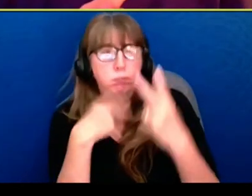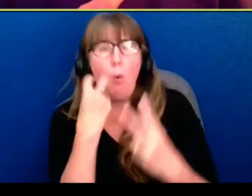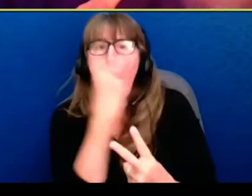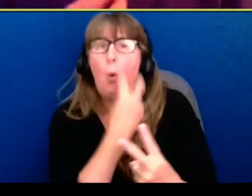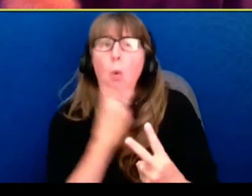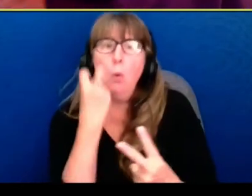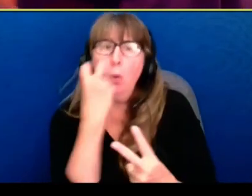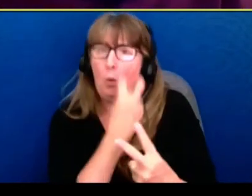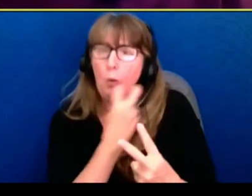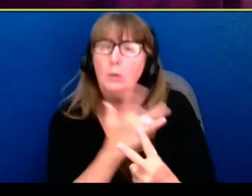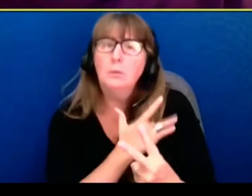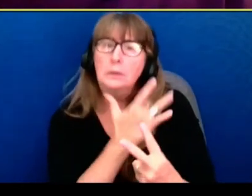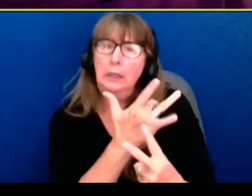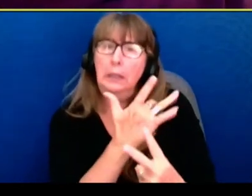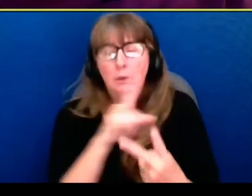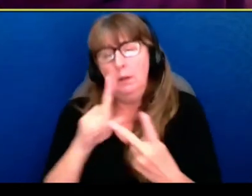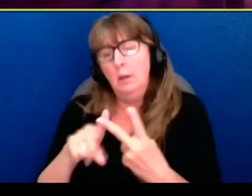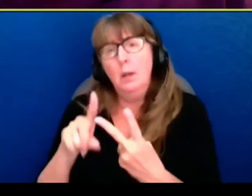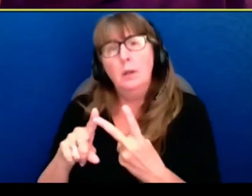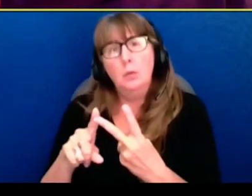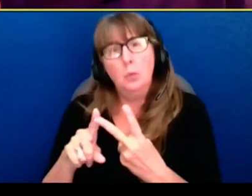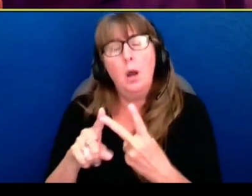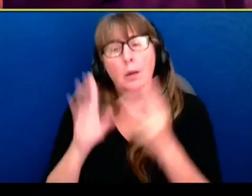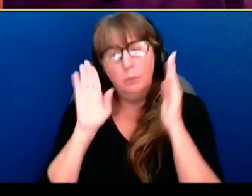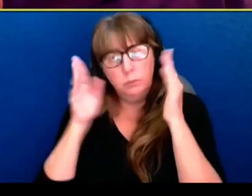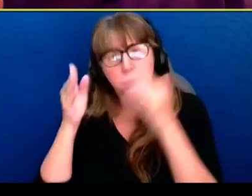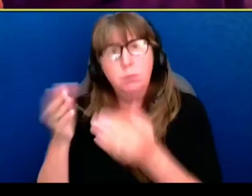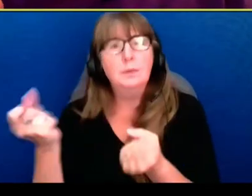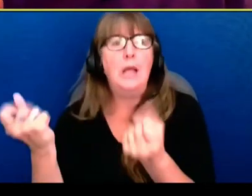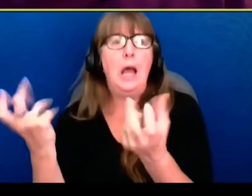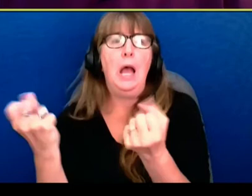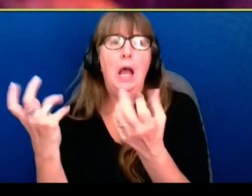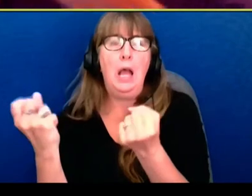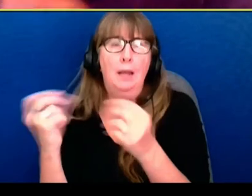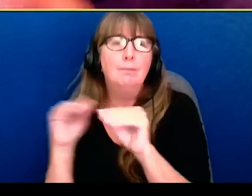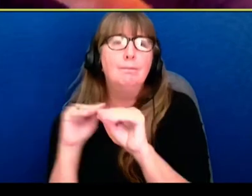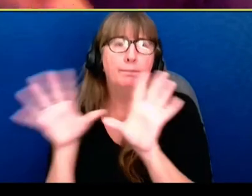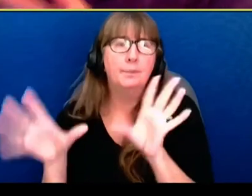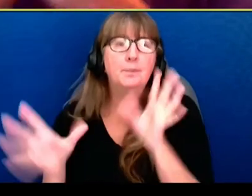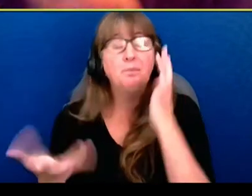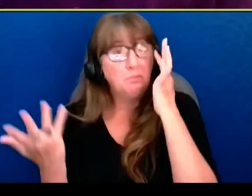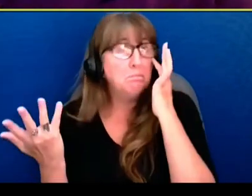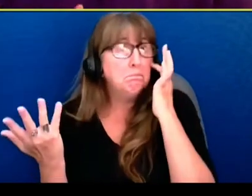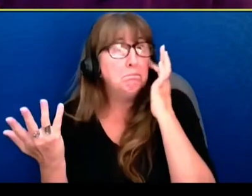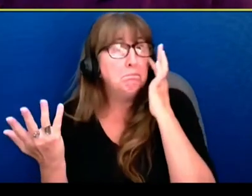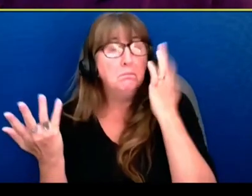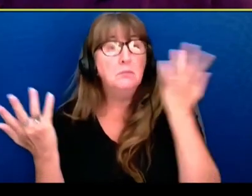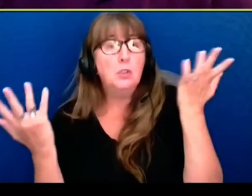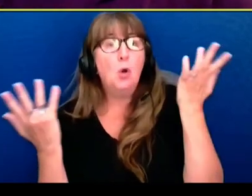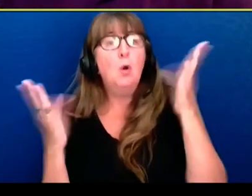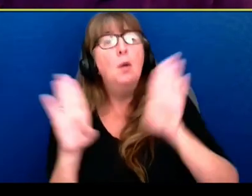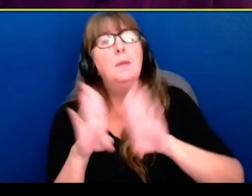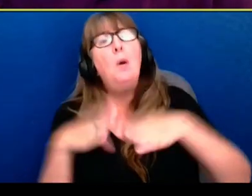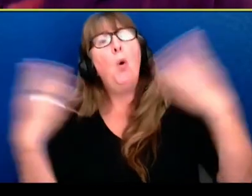The other one was very clearly moving in the route of sign. Okay. Be open to alternatives.